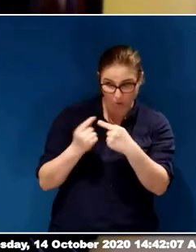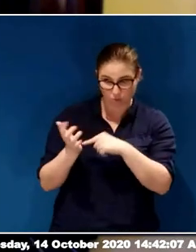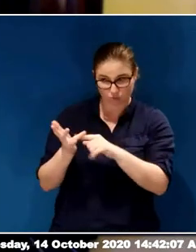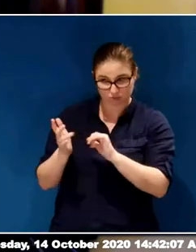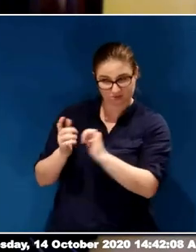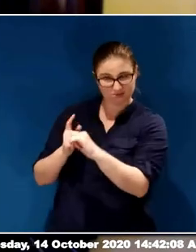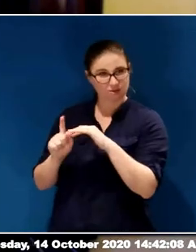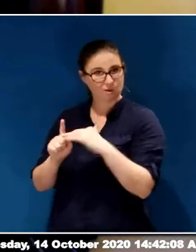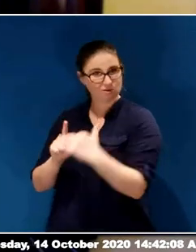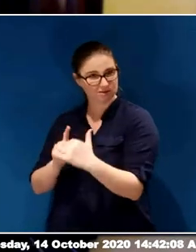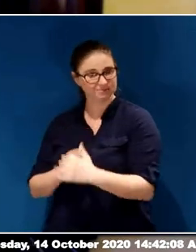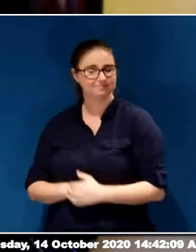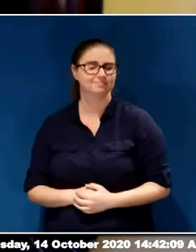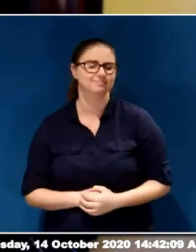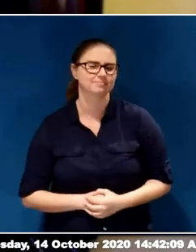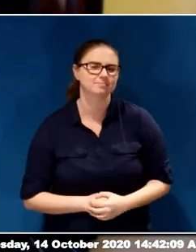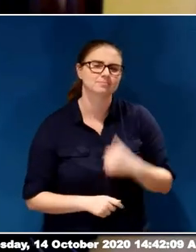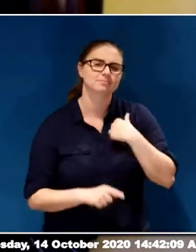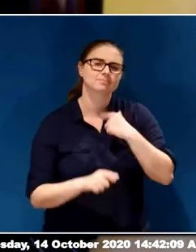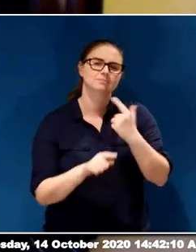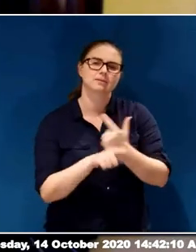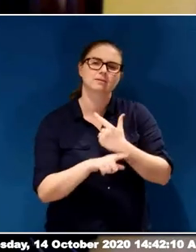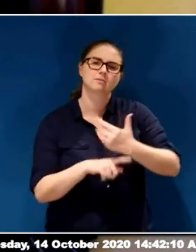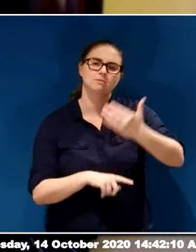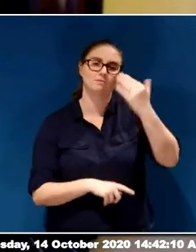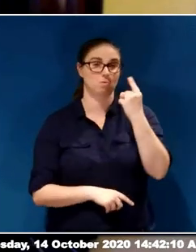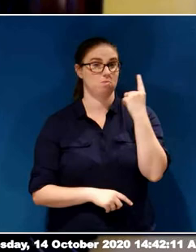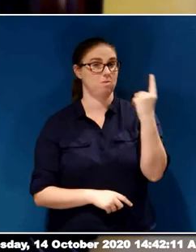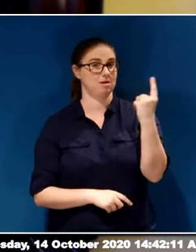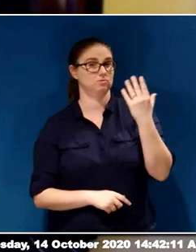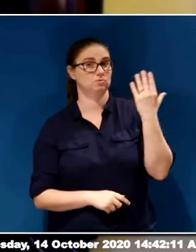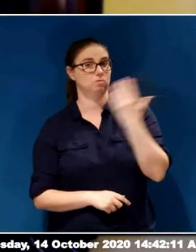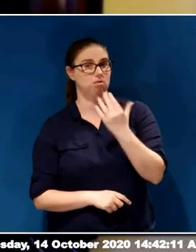students who resided in State care, and that technical assistance centre